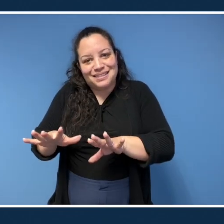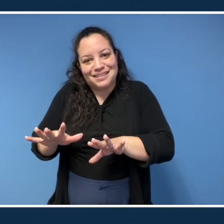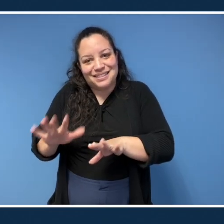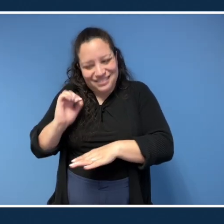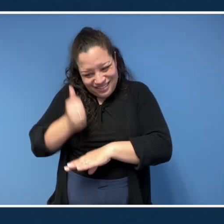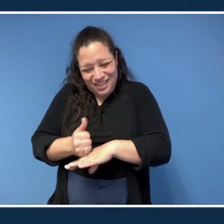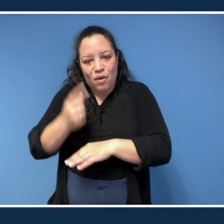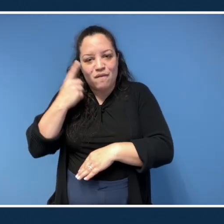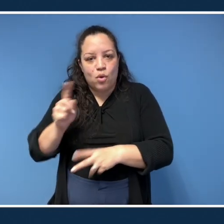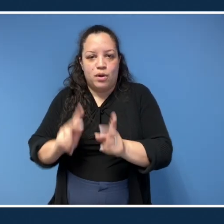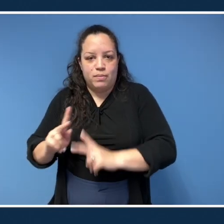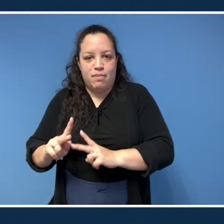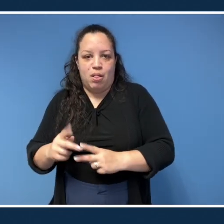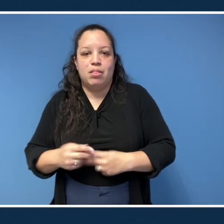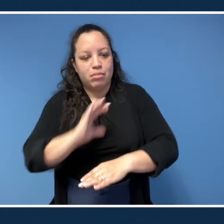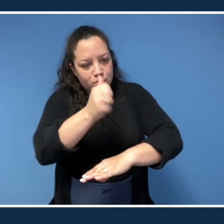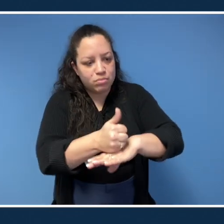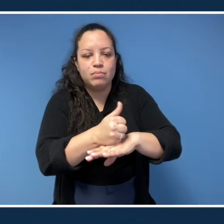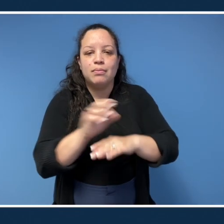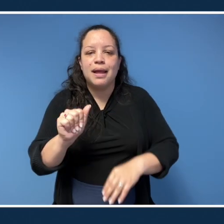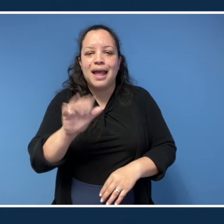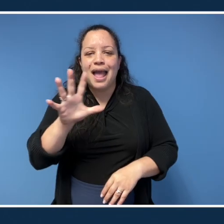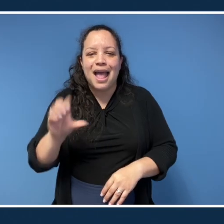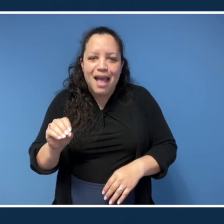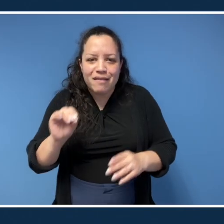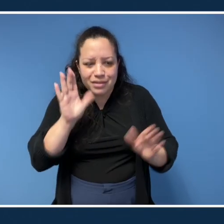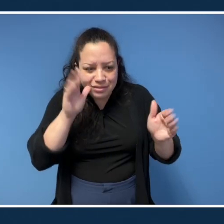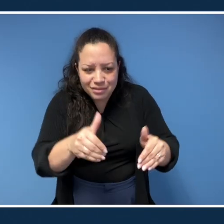So we're starting to move towards Afrocentric spaces on campus as well too.